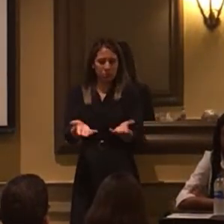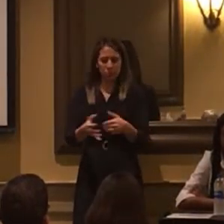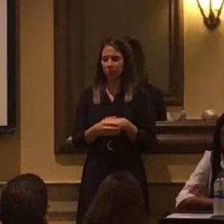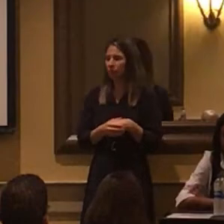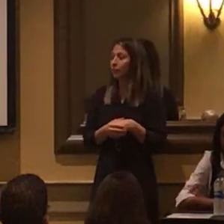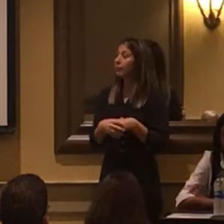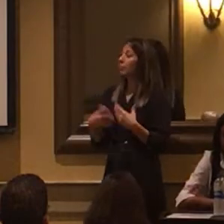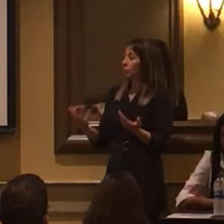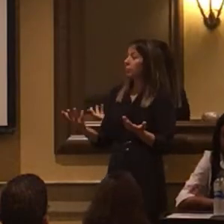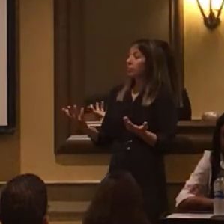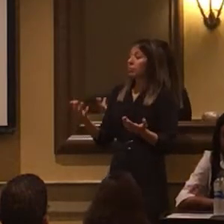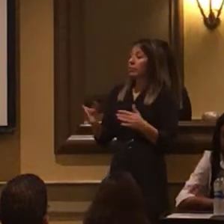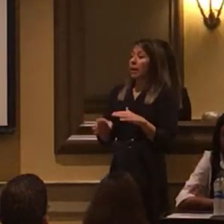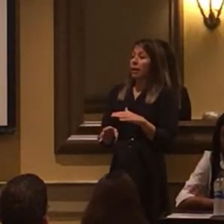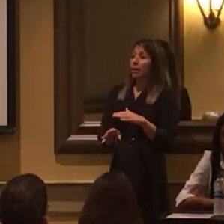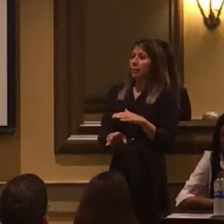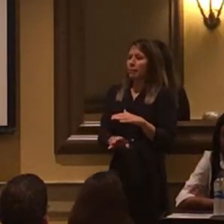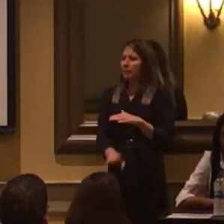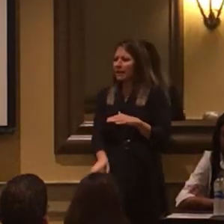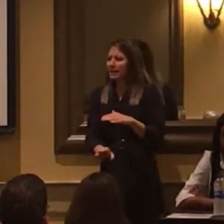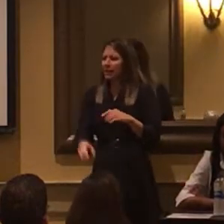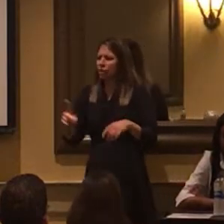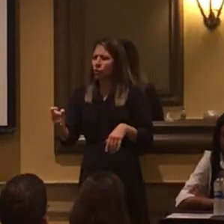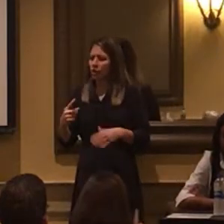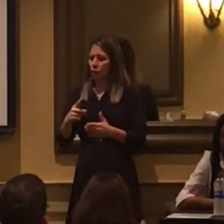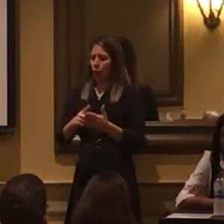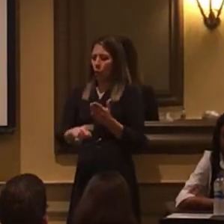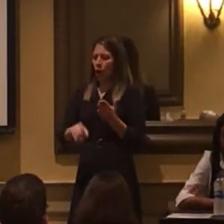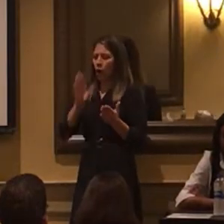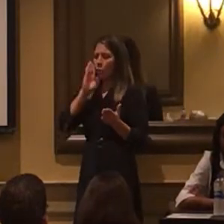So, basically, the question is what I tell my younger self?